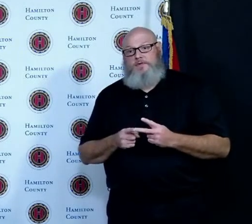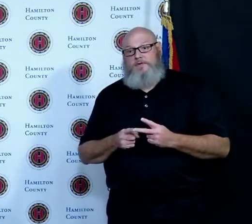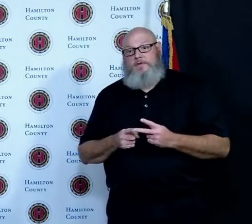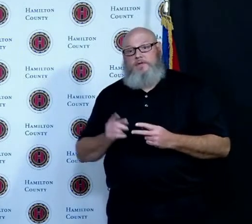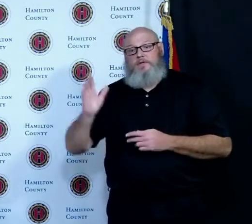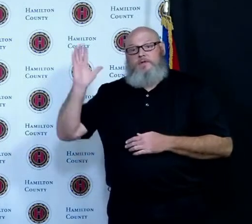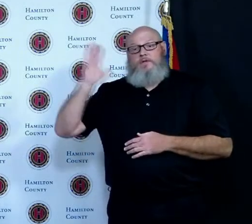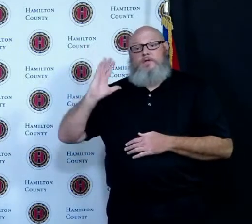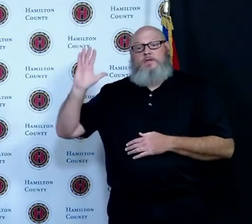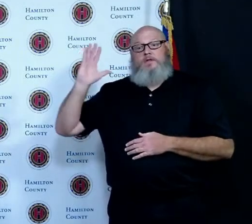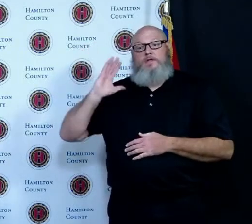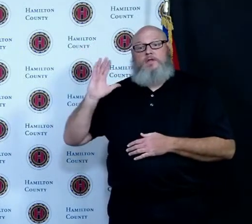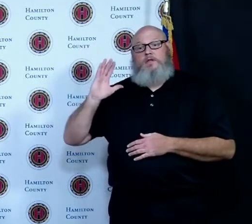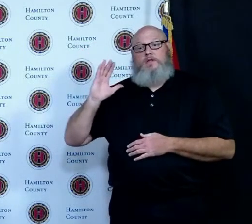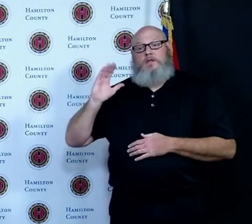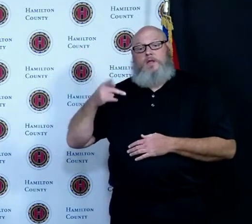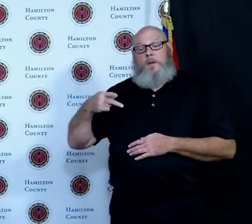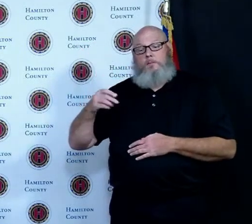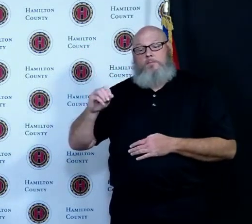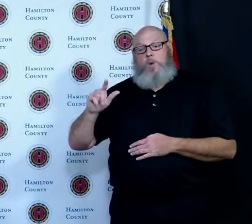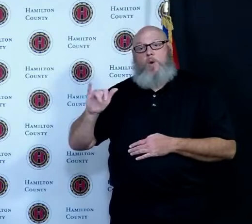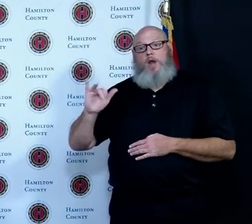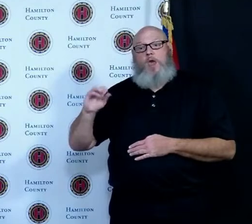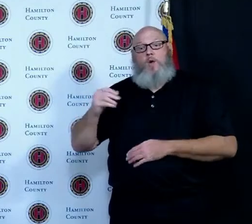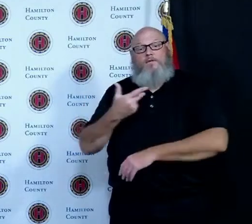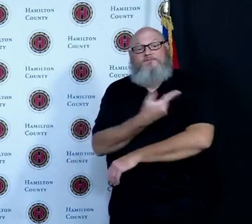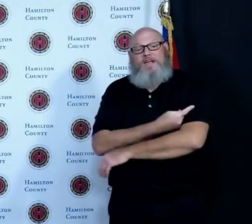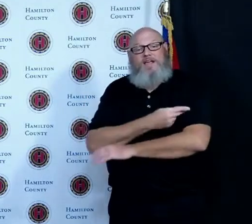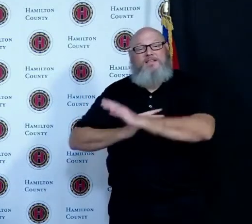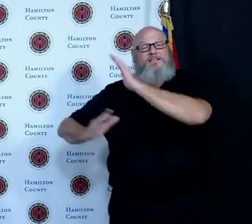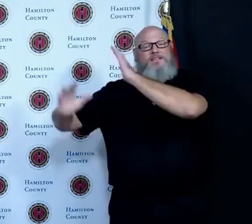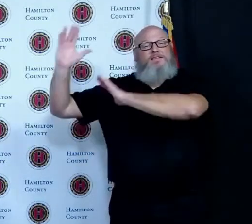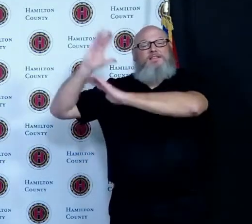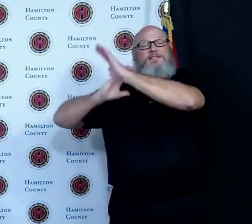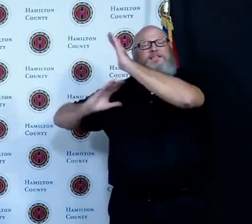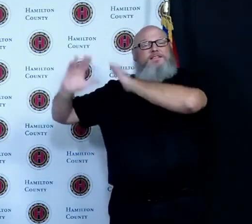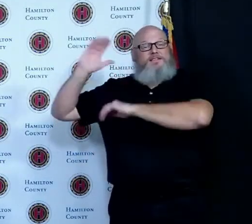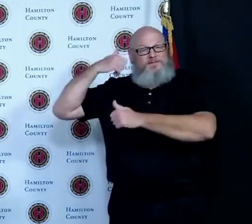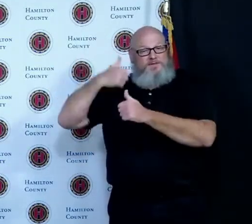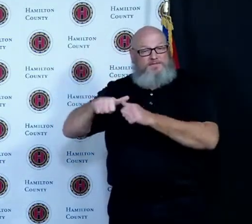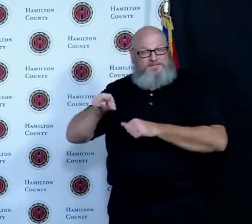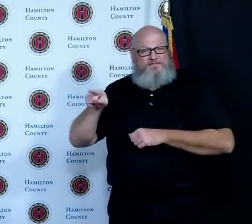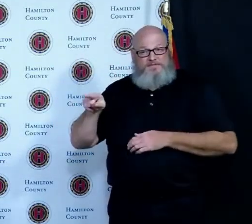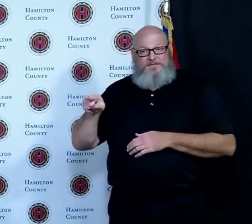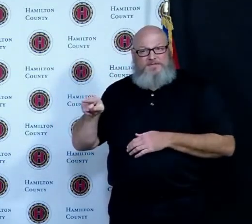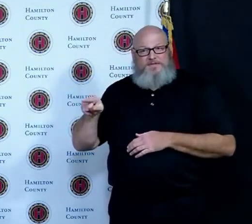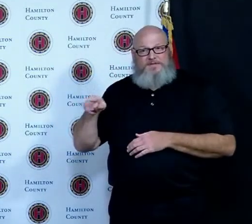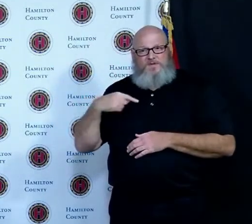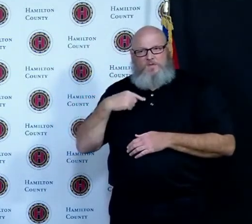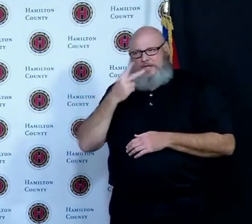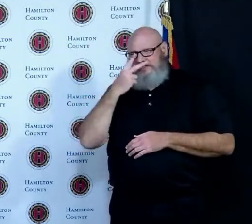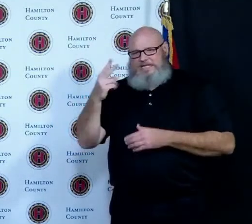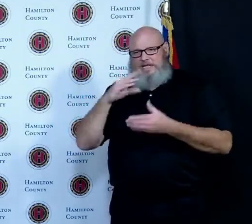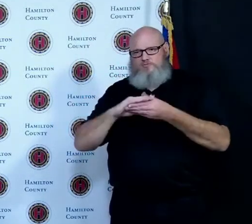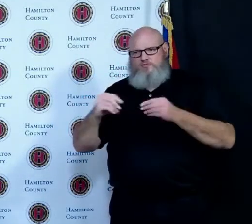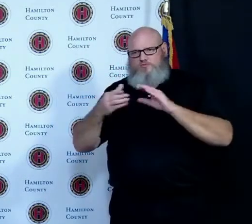we we've all seen the news stories on them now they had auditoriums they they had civilians